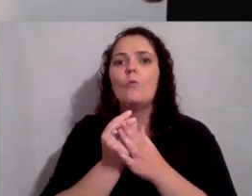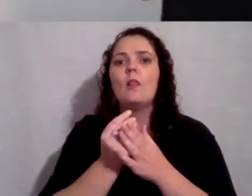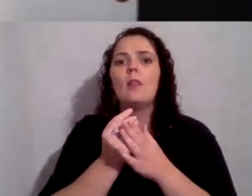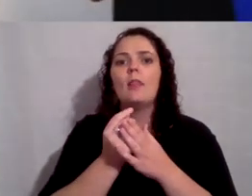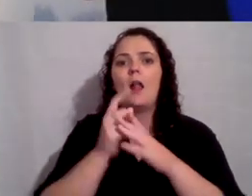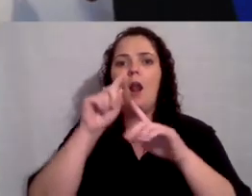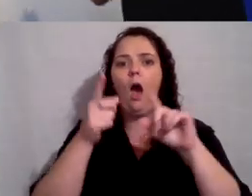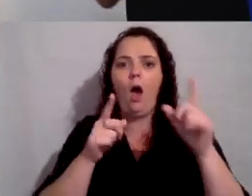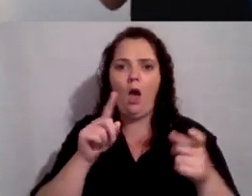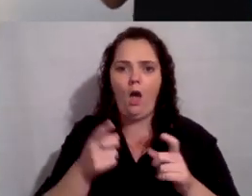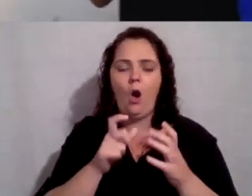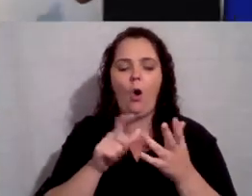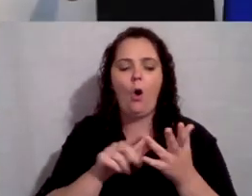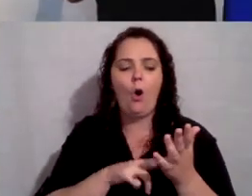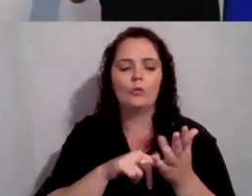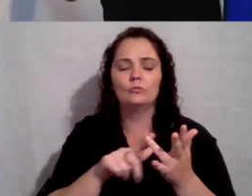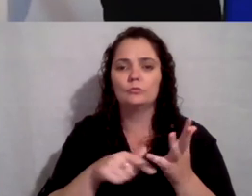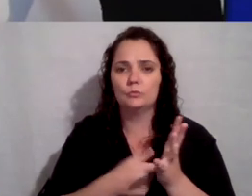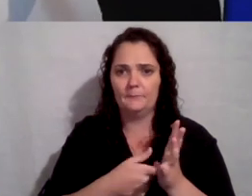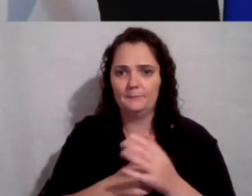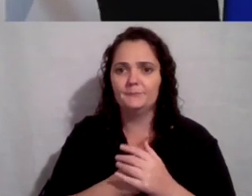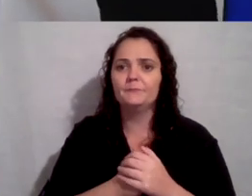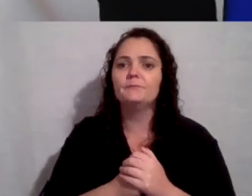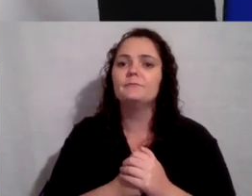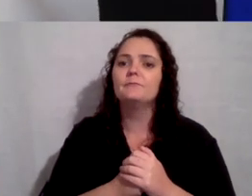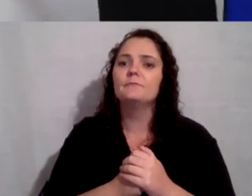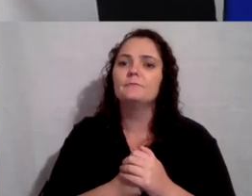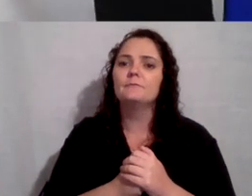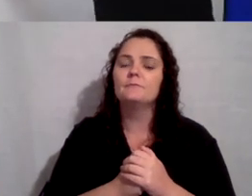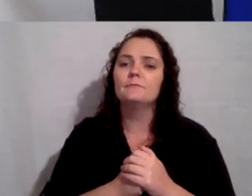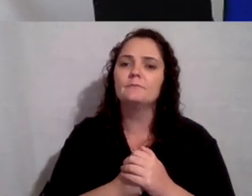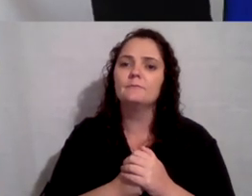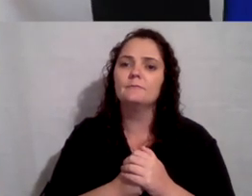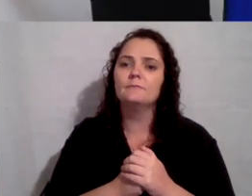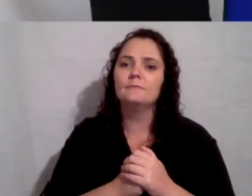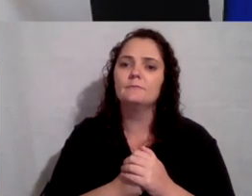Alright so because I've got Rachel, what I’m going to do is I’m going to come around here and now I'm going to bring a